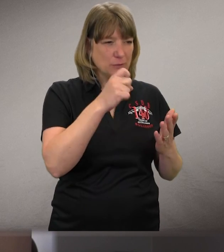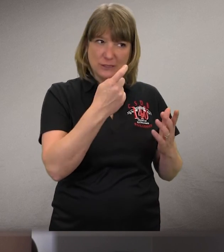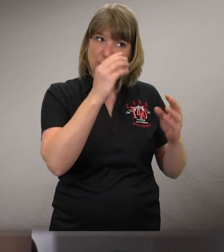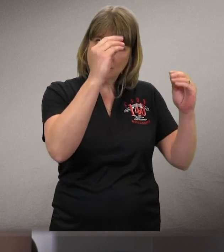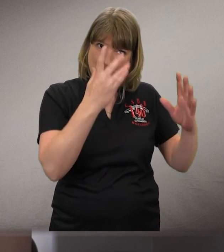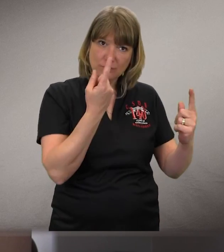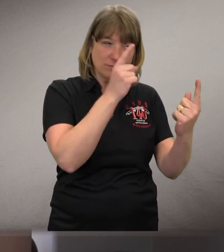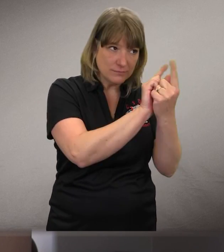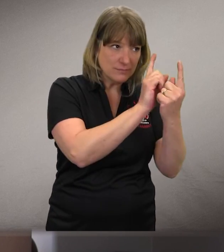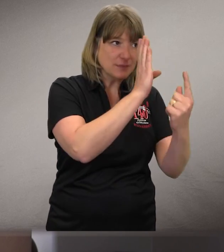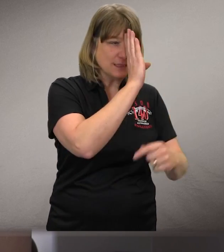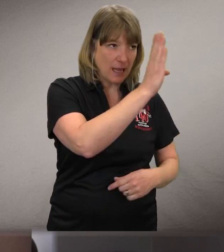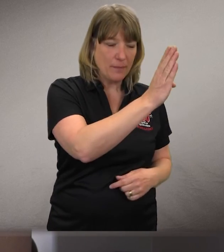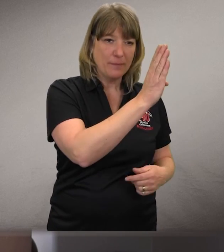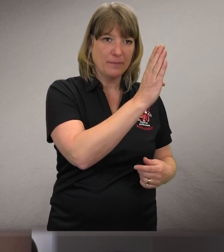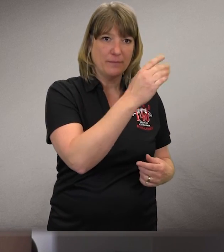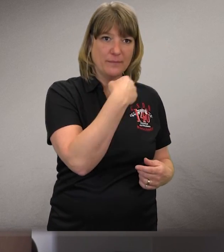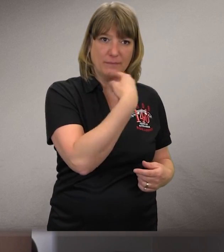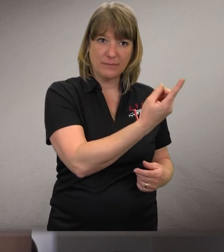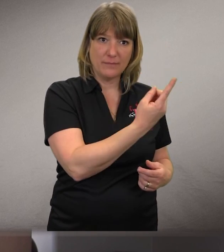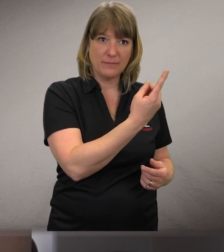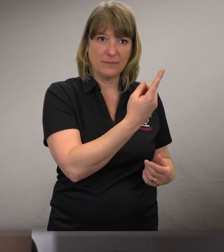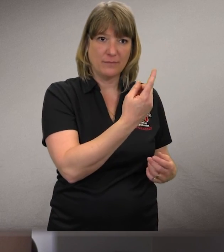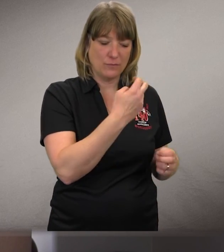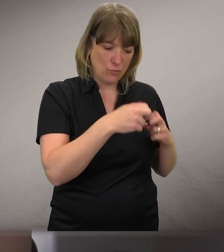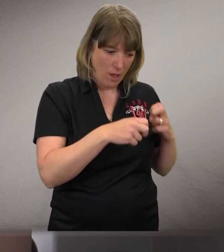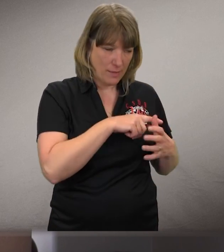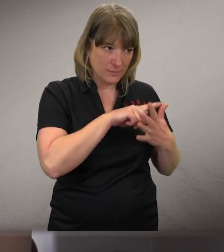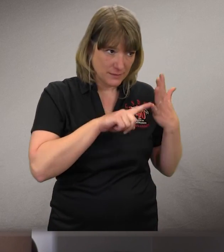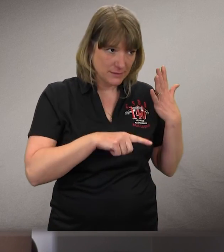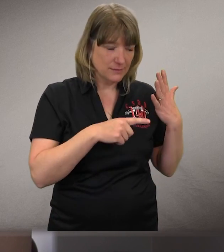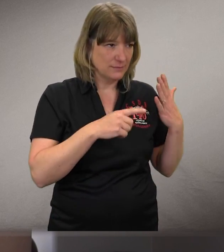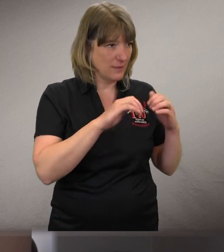Sometimes you just have to go up to the teacher and just tell them what your problems are,